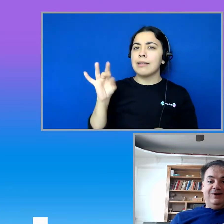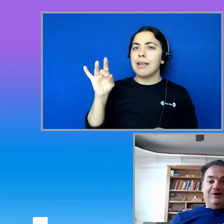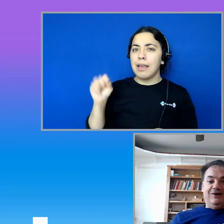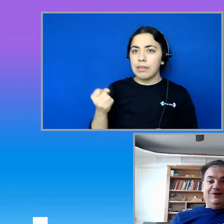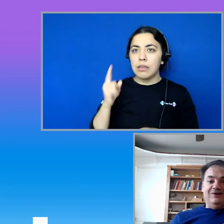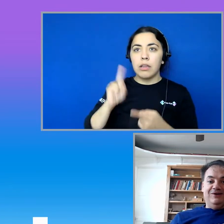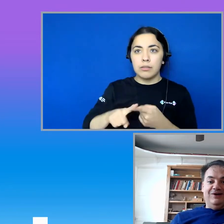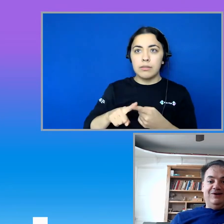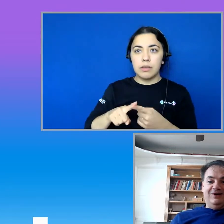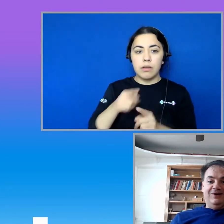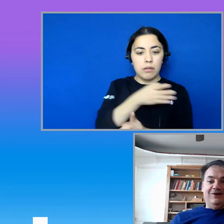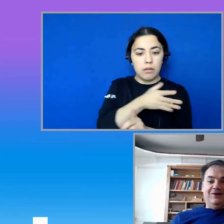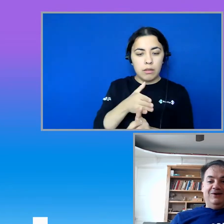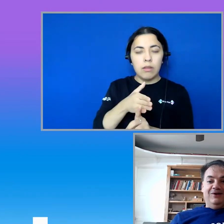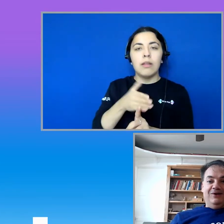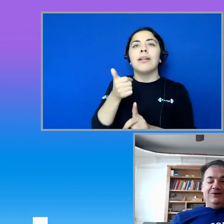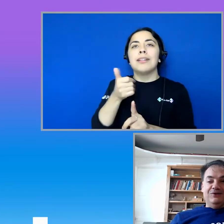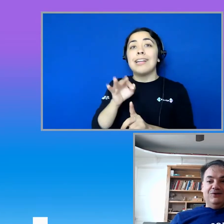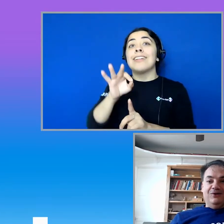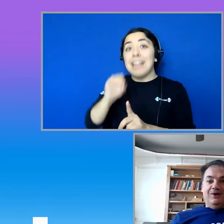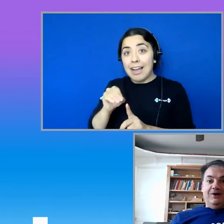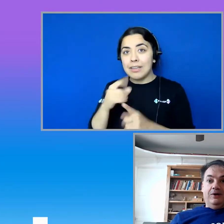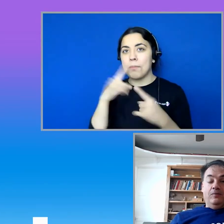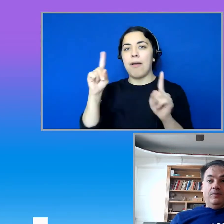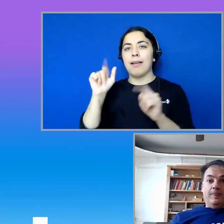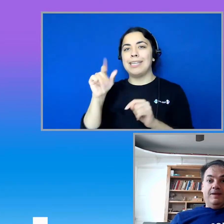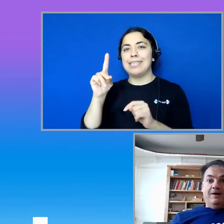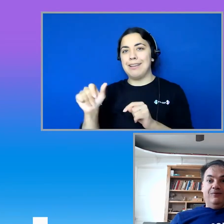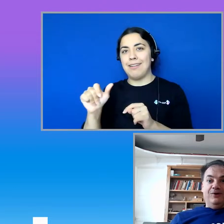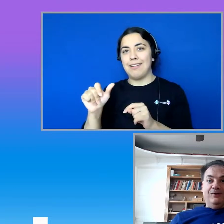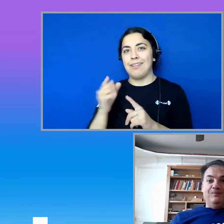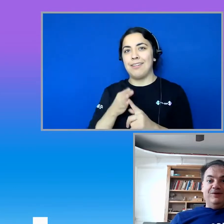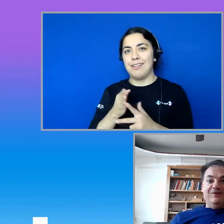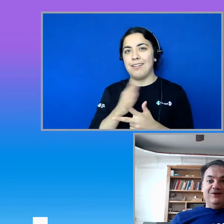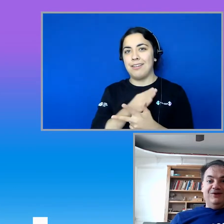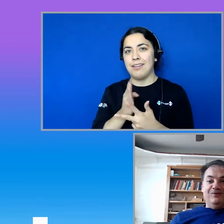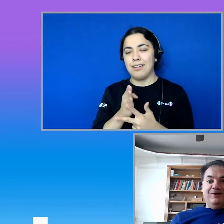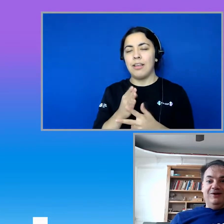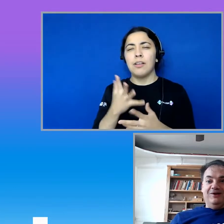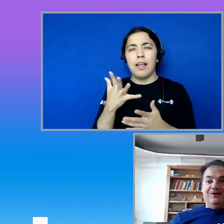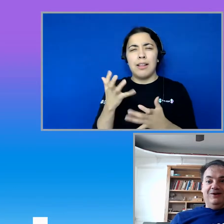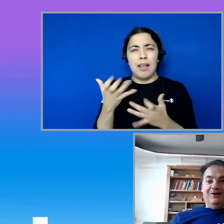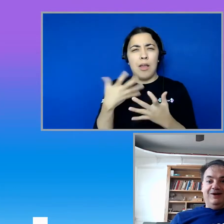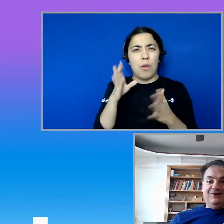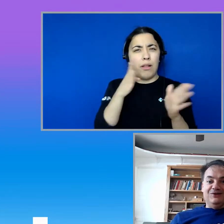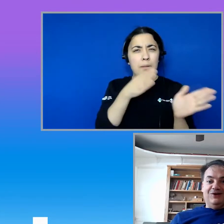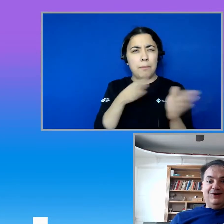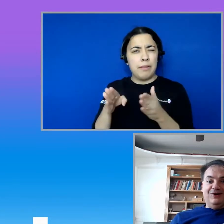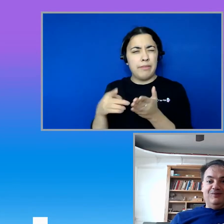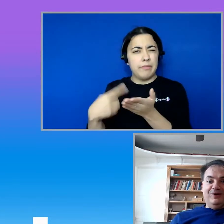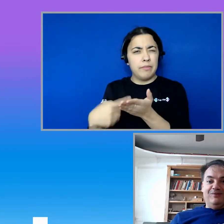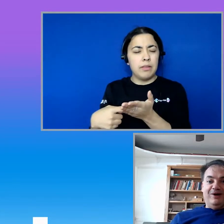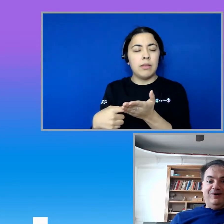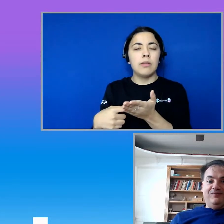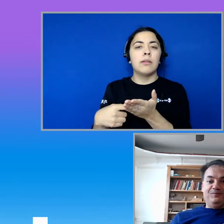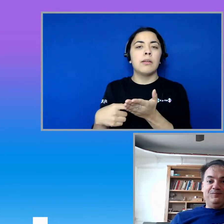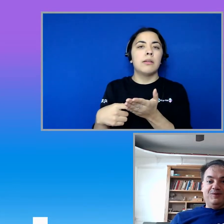we got Ada in 1990. So I want to